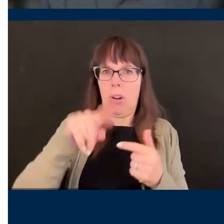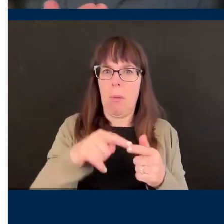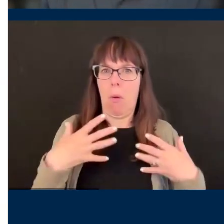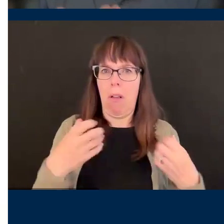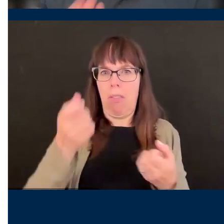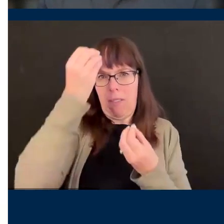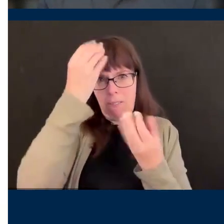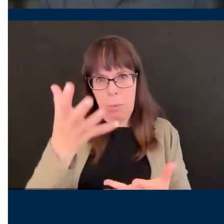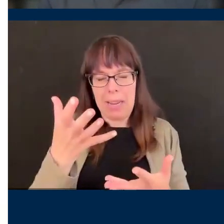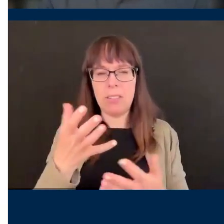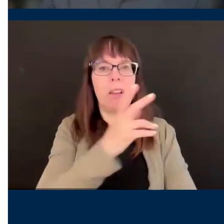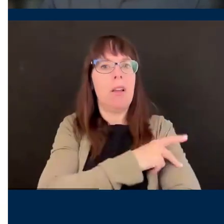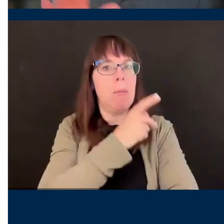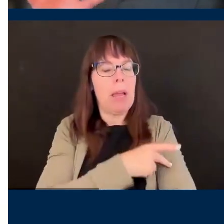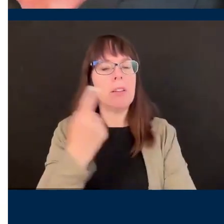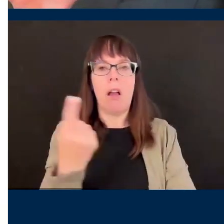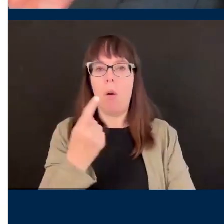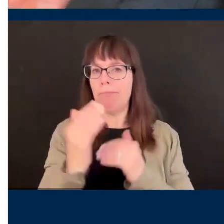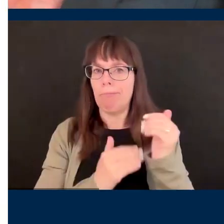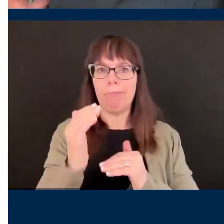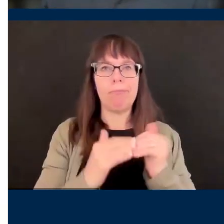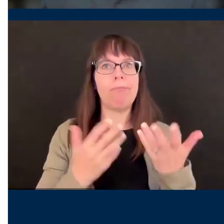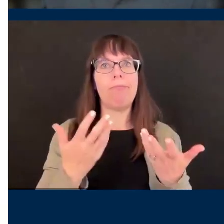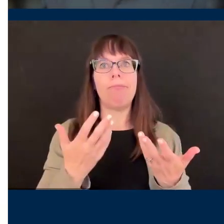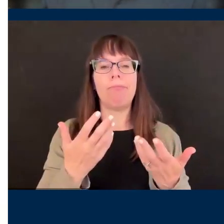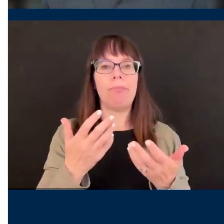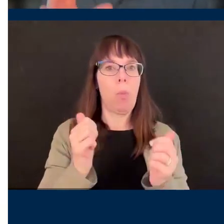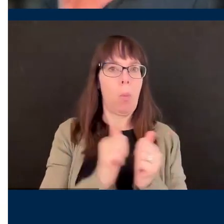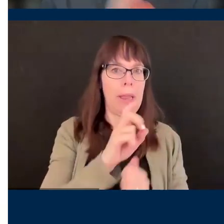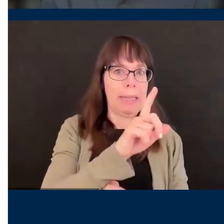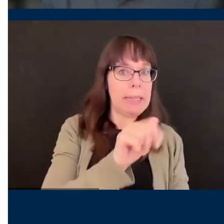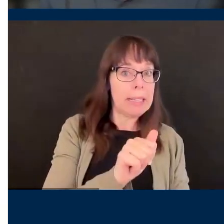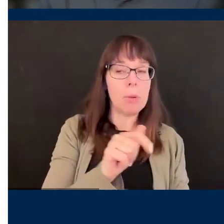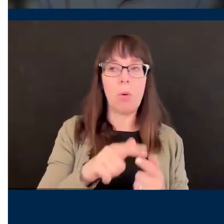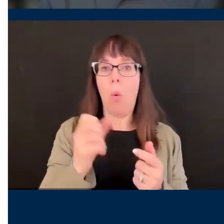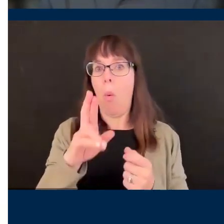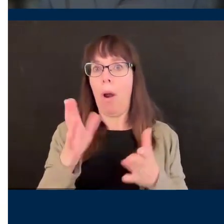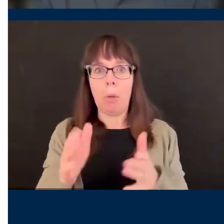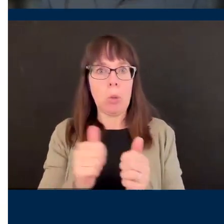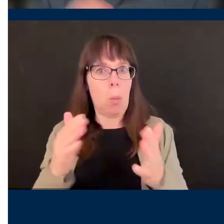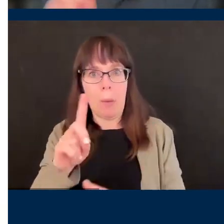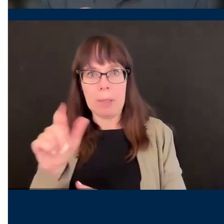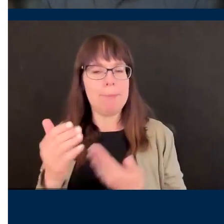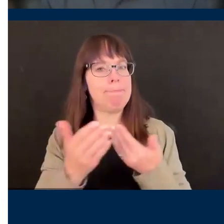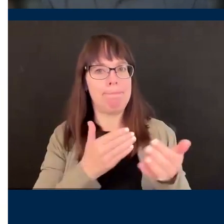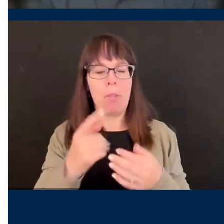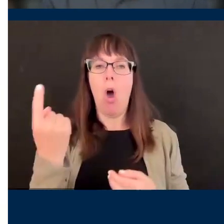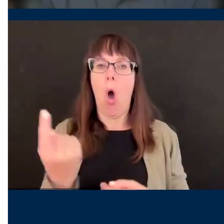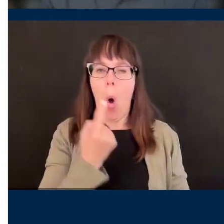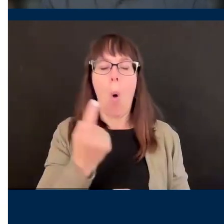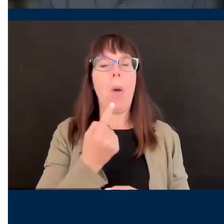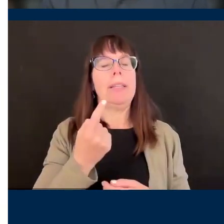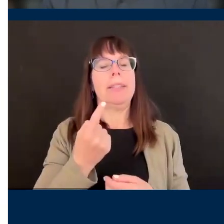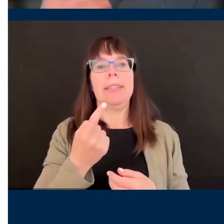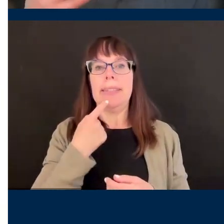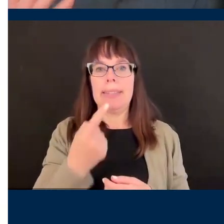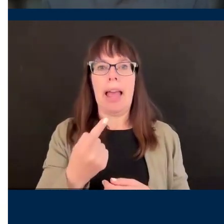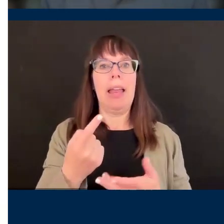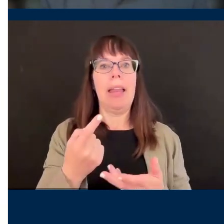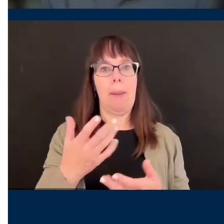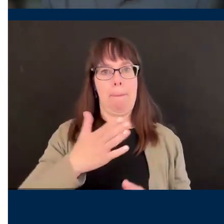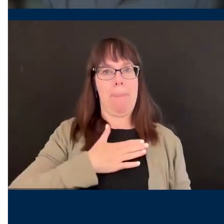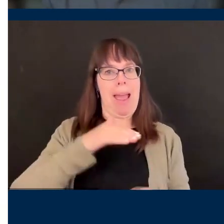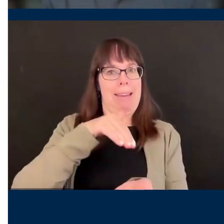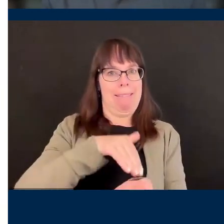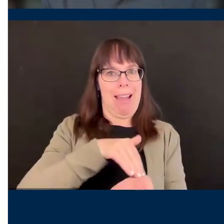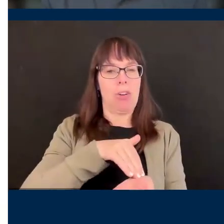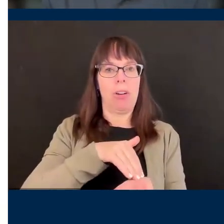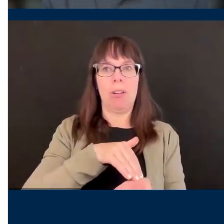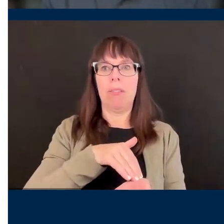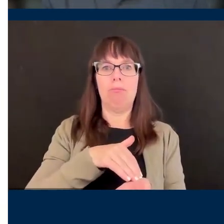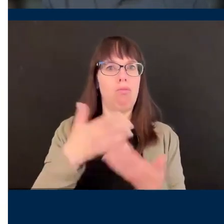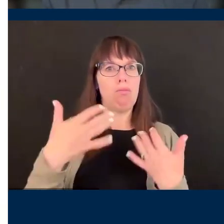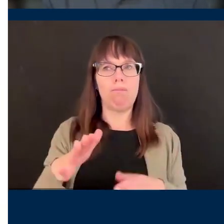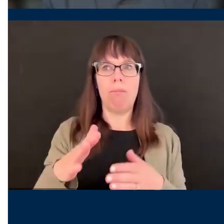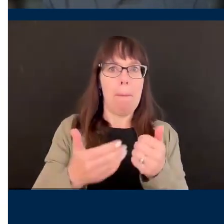patients consistently regardless, if you're one with the disability or one without a disability, have always consistently said my doctor, is the most reliable source of information.